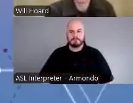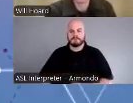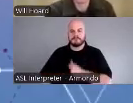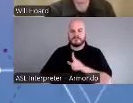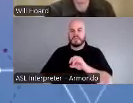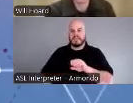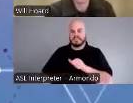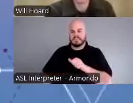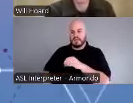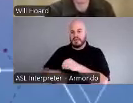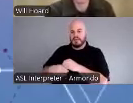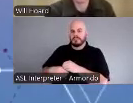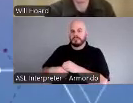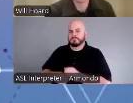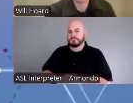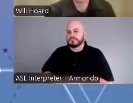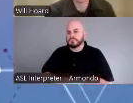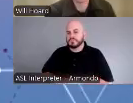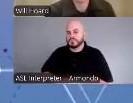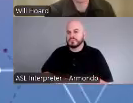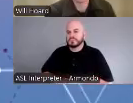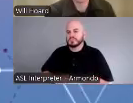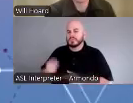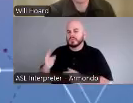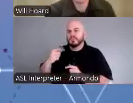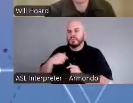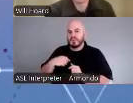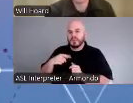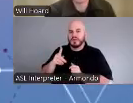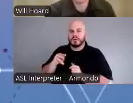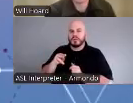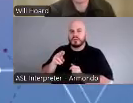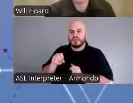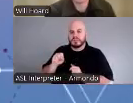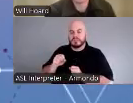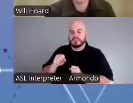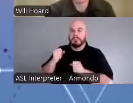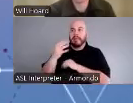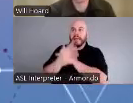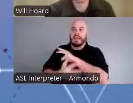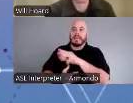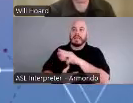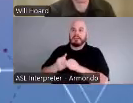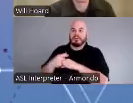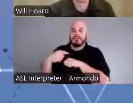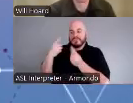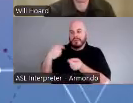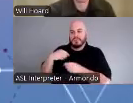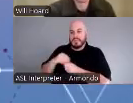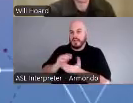for me, Krys, was it's been many, many, many years since I was in college and did any kind